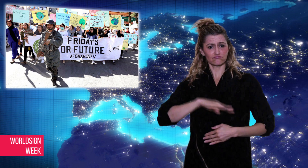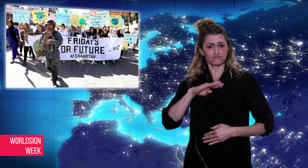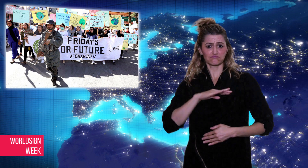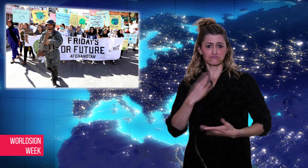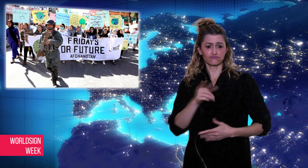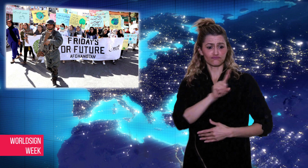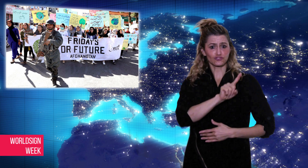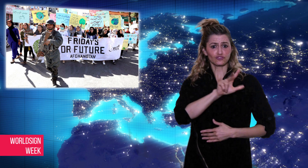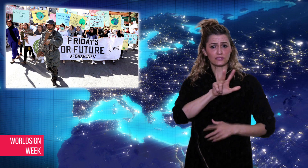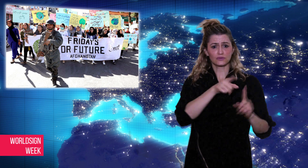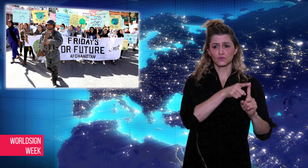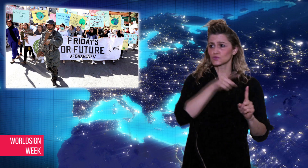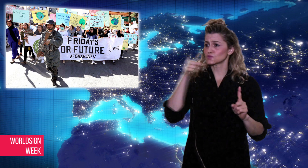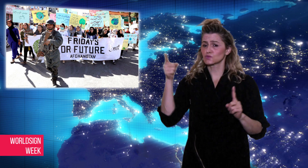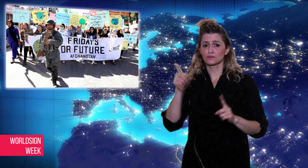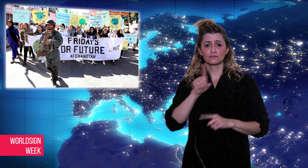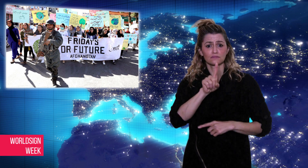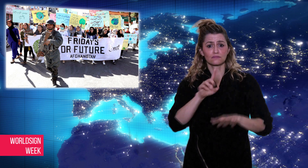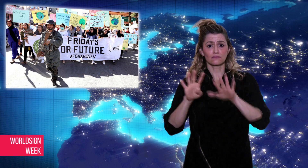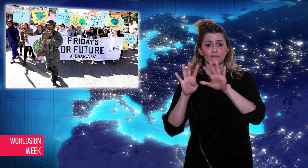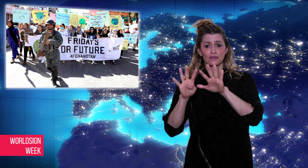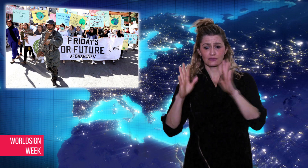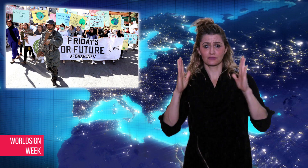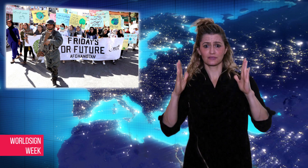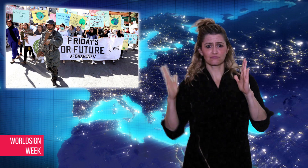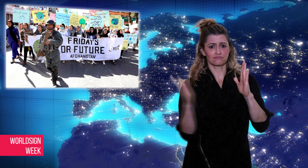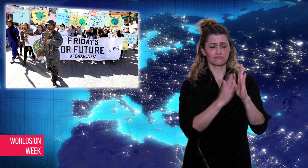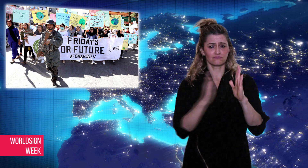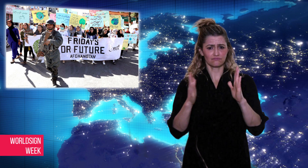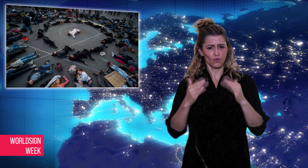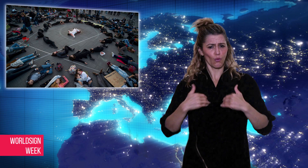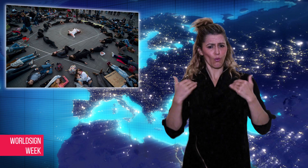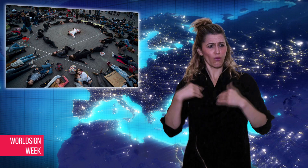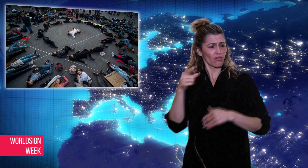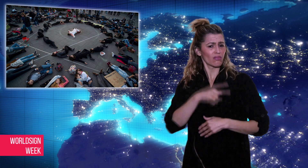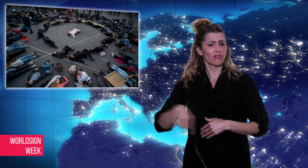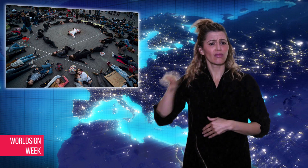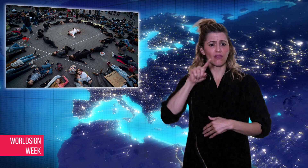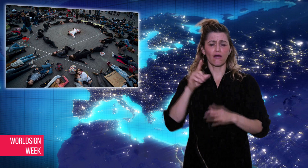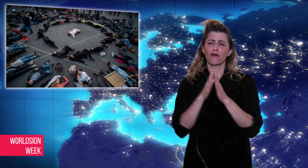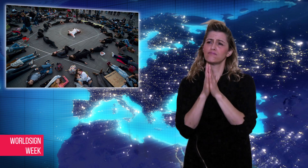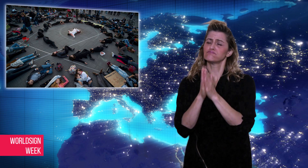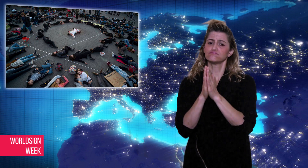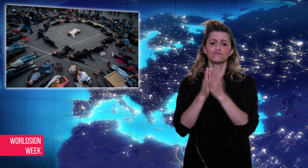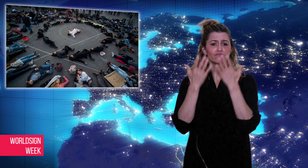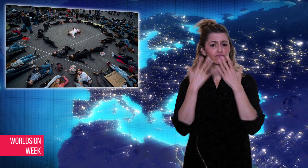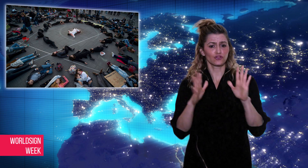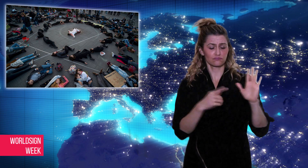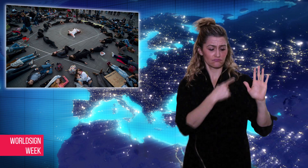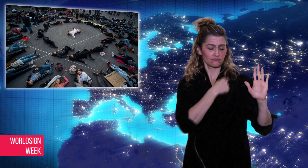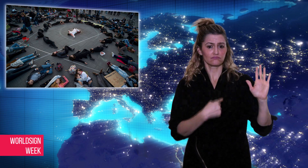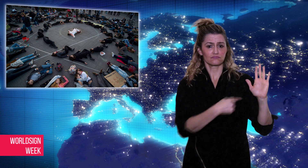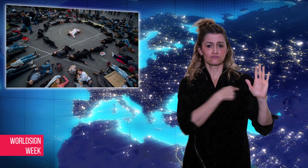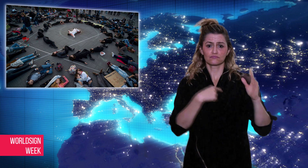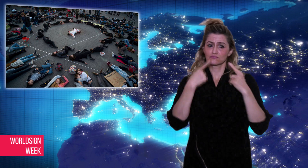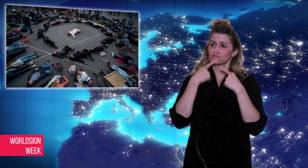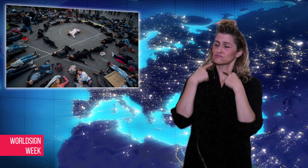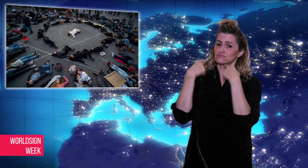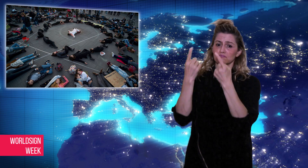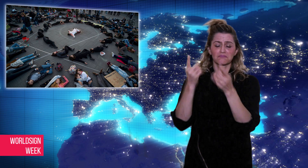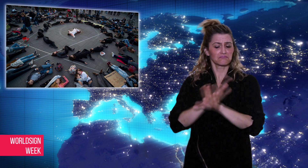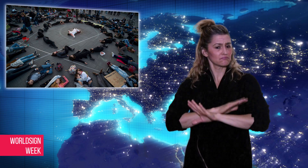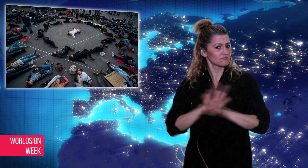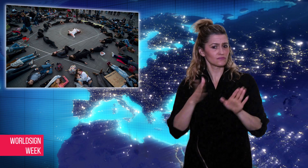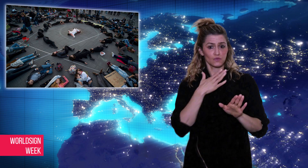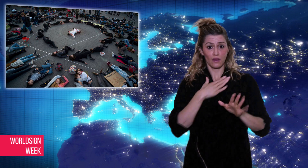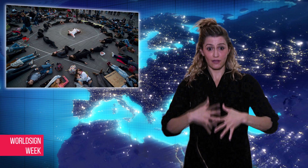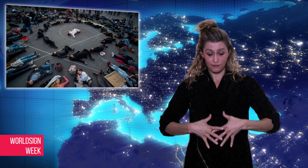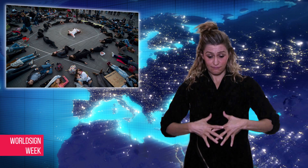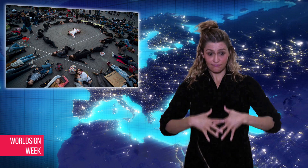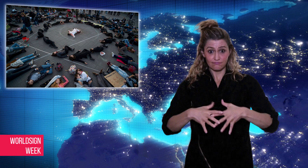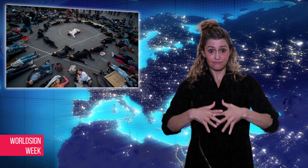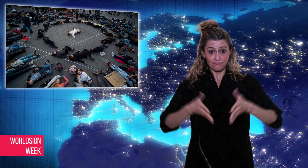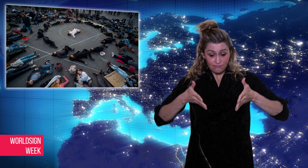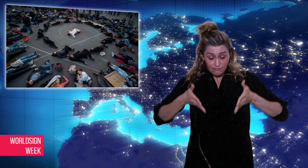Teenagers worldwide have pledged not to have